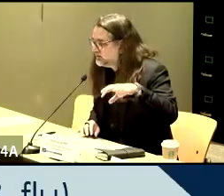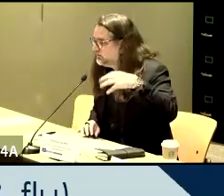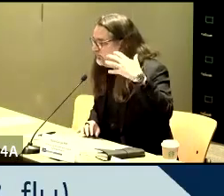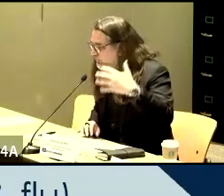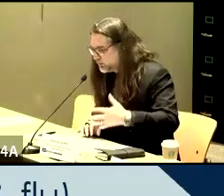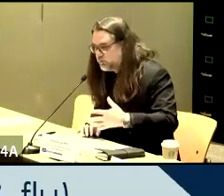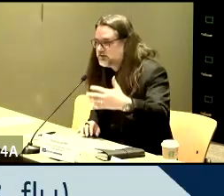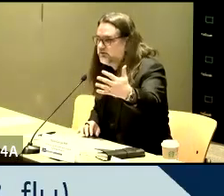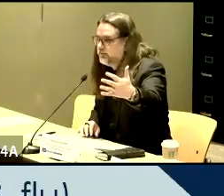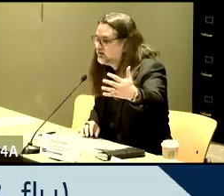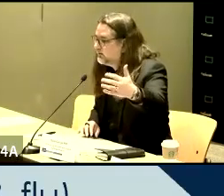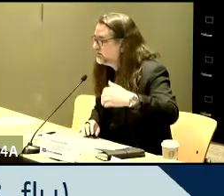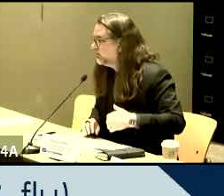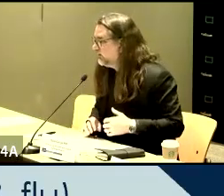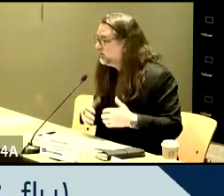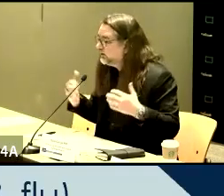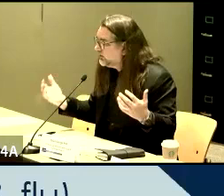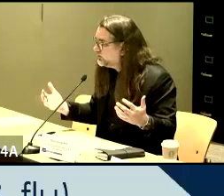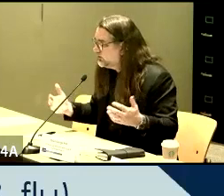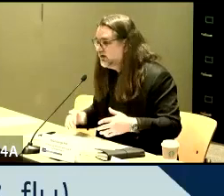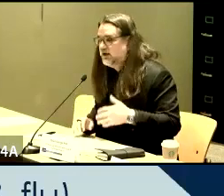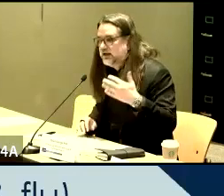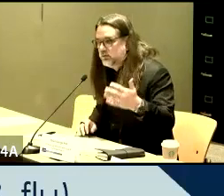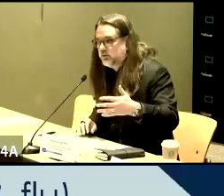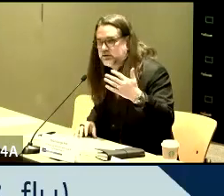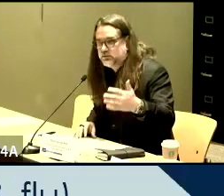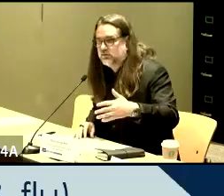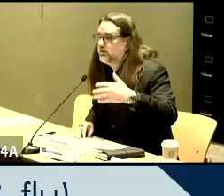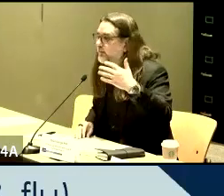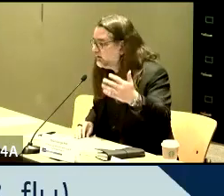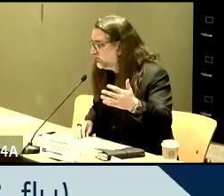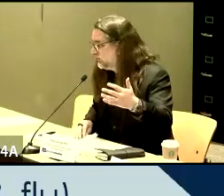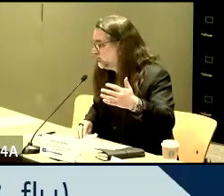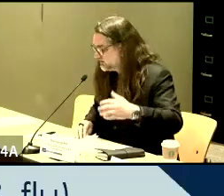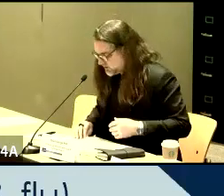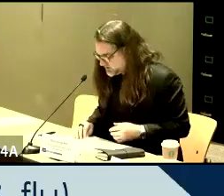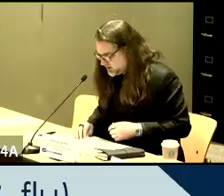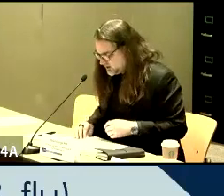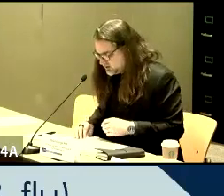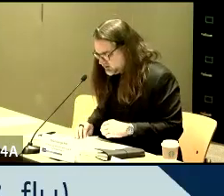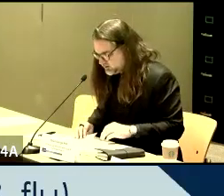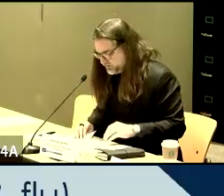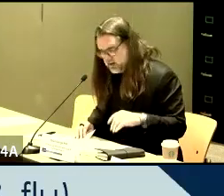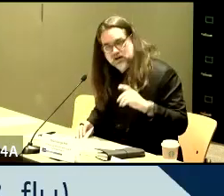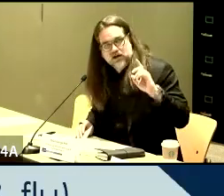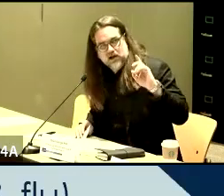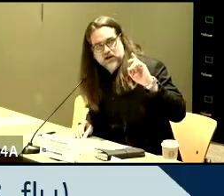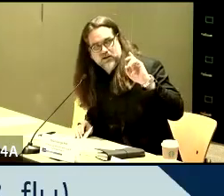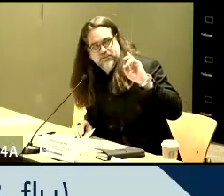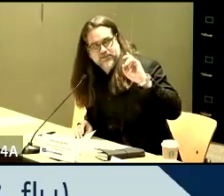as we progressively make this much more available and understood, it will be a tool for many more families across the United States. Next slide, please.